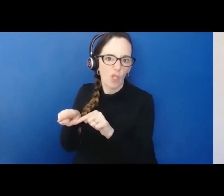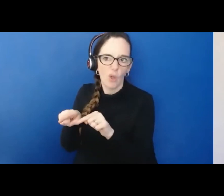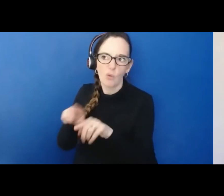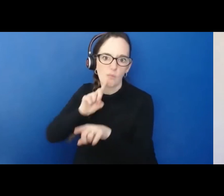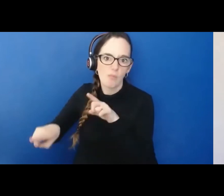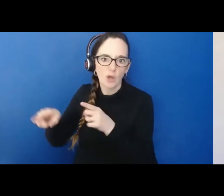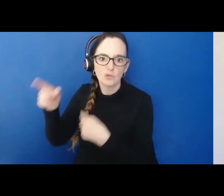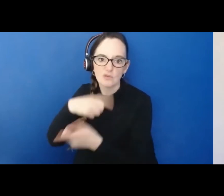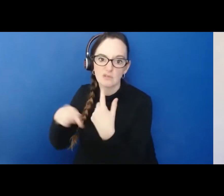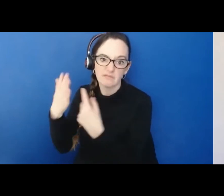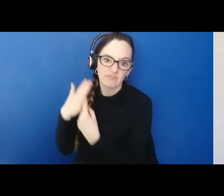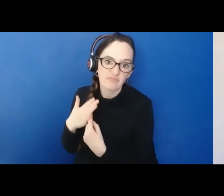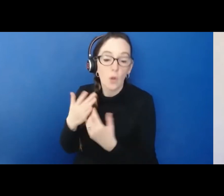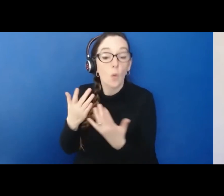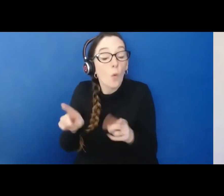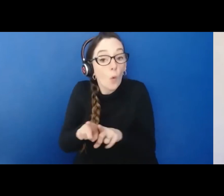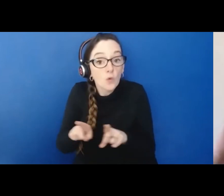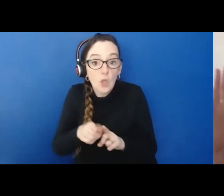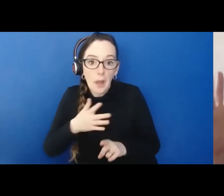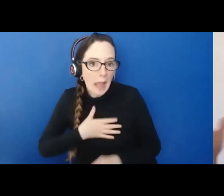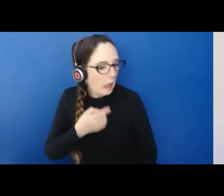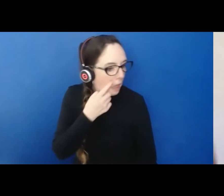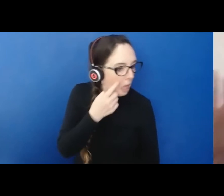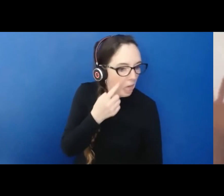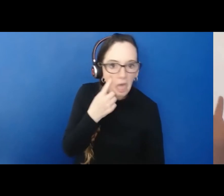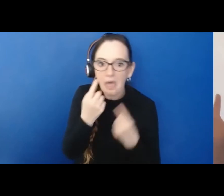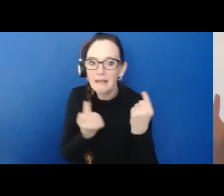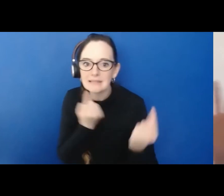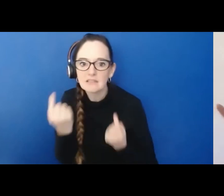other's projects. So, in essence you have a hundred votes and